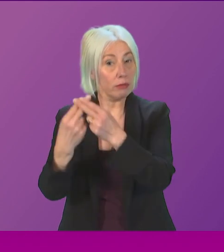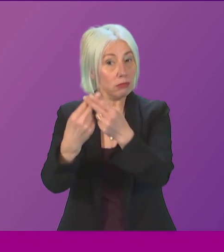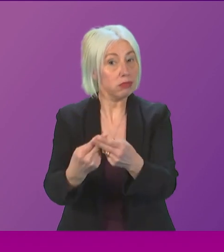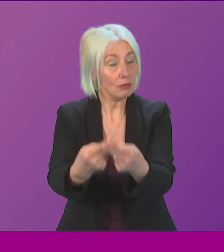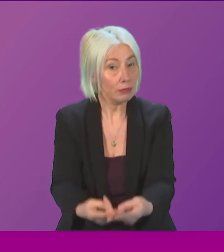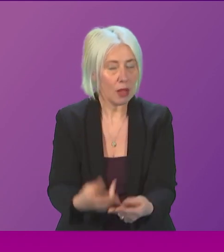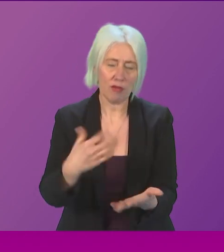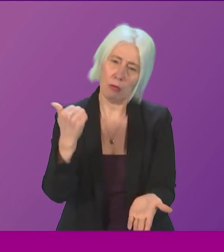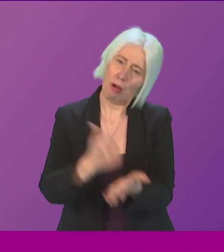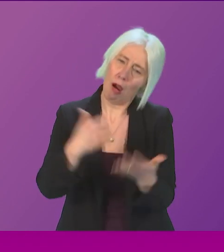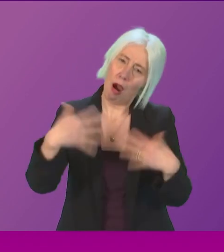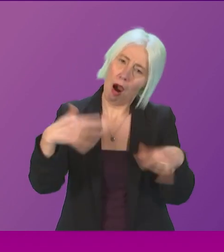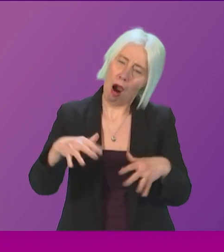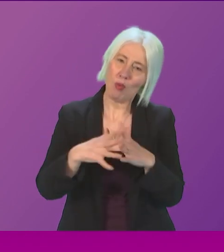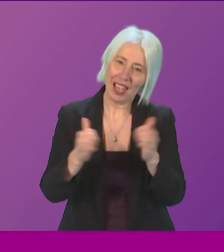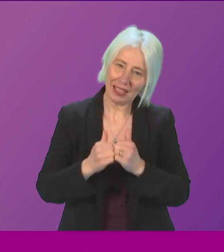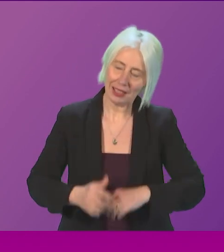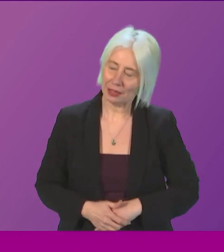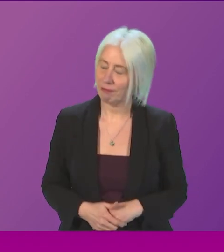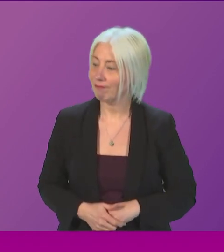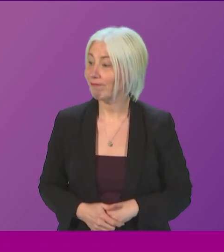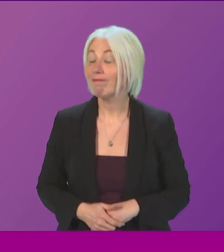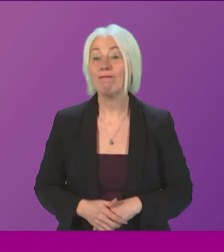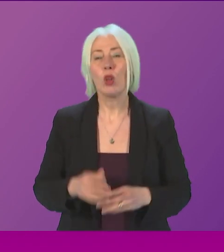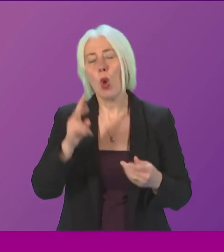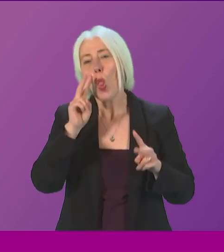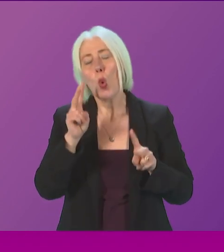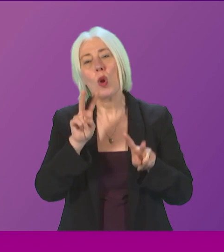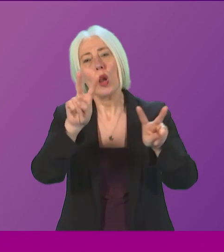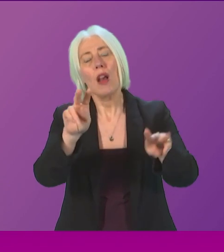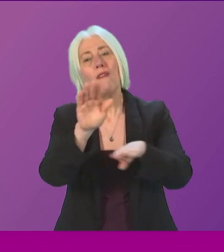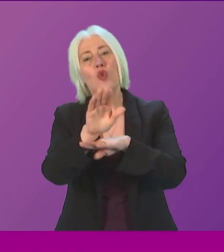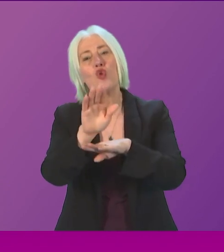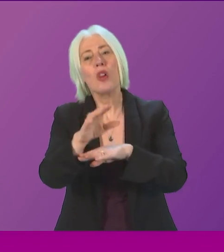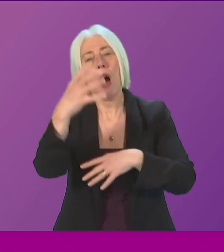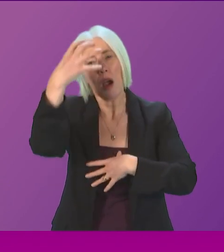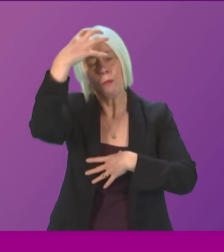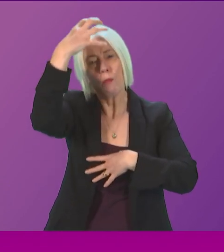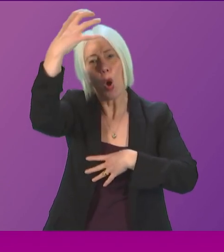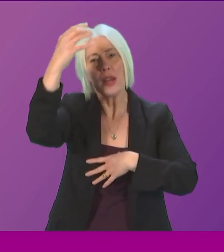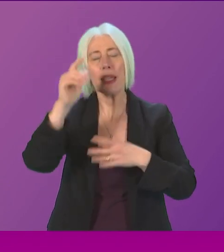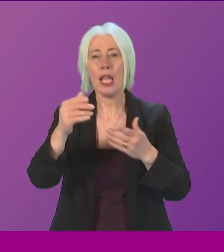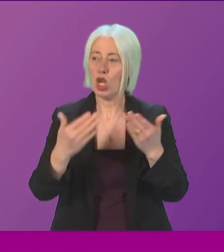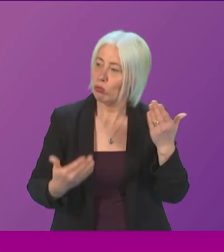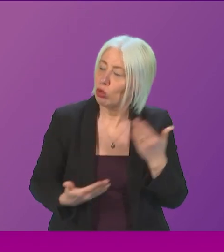As we look to the years ahead, we see a monarchy that has renewed its promise and commitment